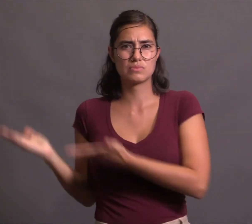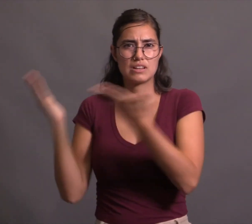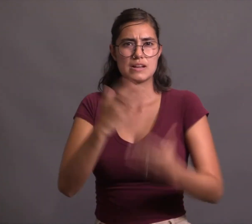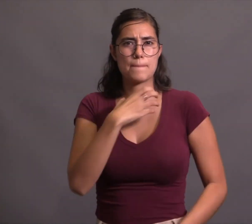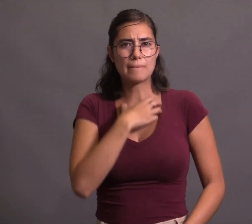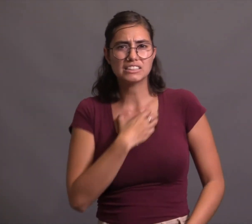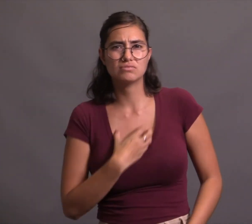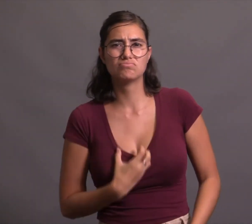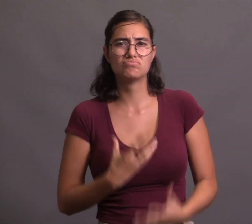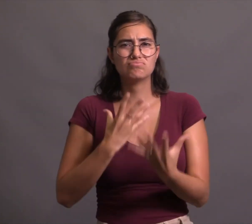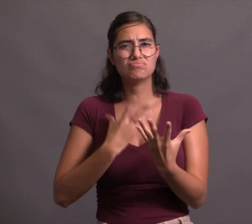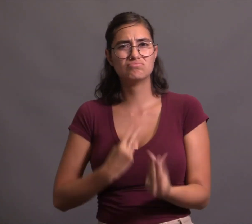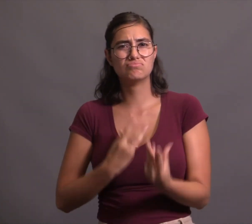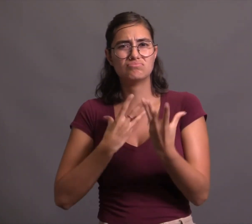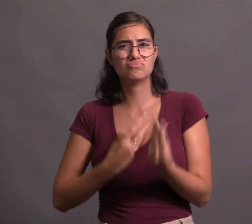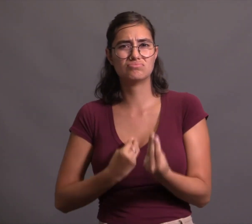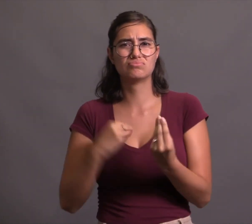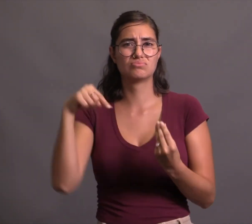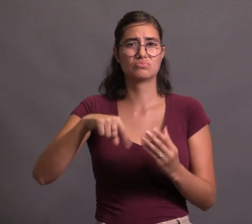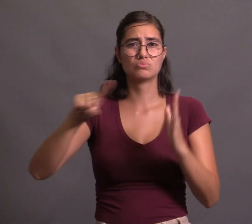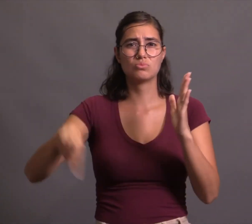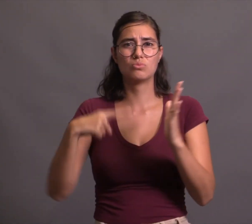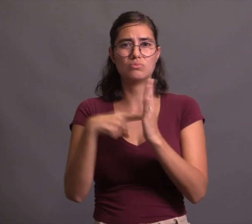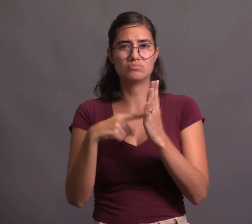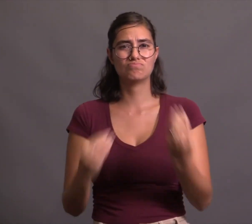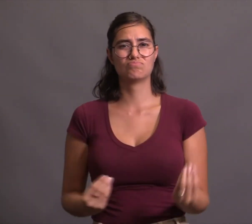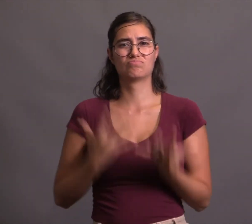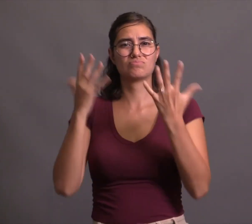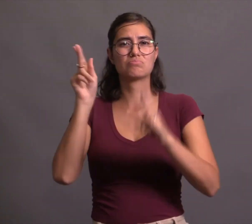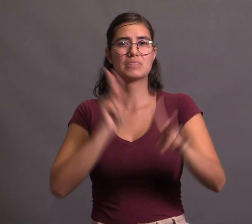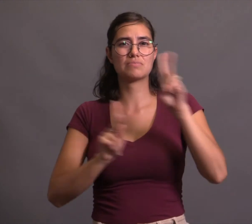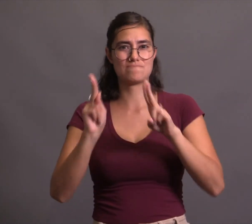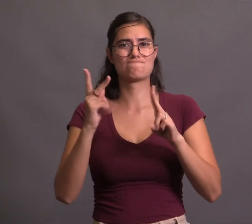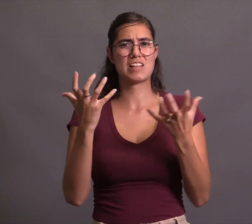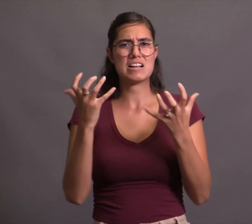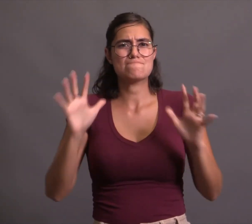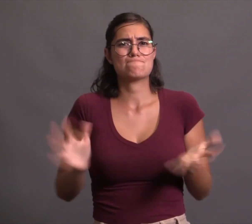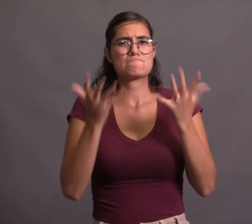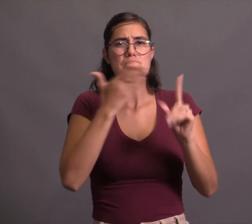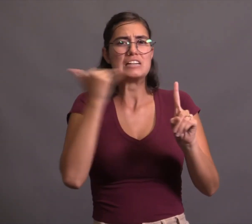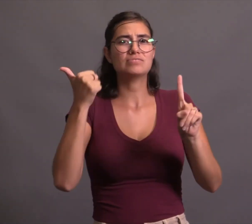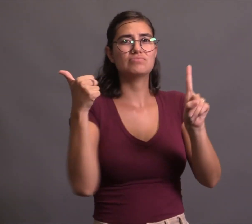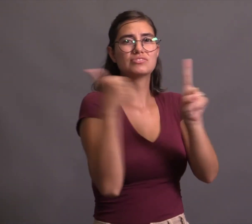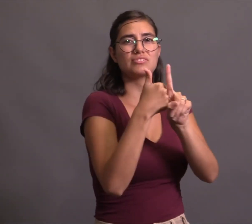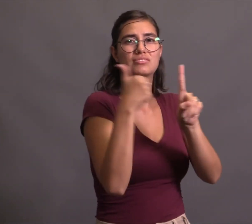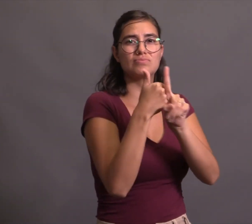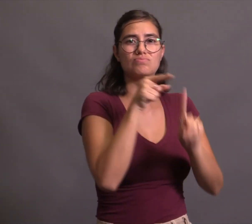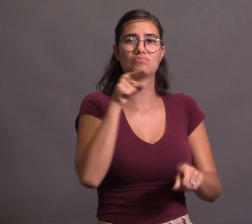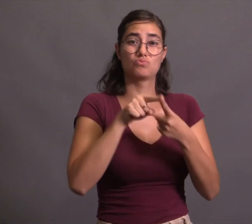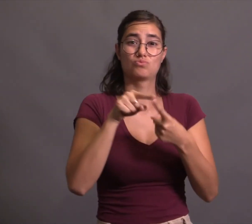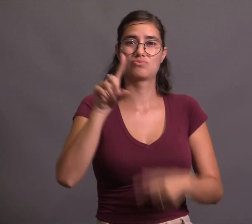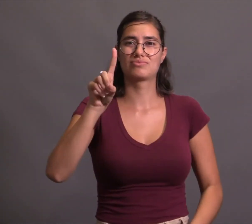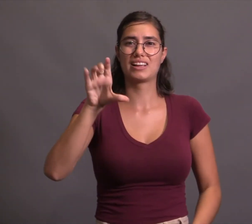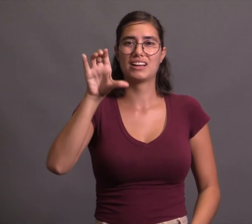Bring passion and compassion to the role - inspiring people to bring their best selves to DCS